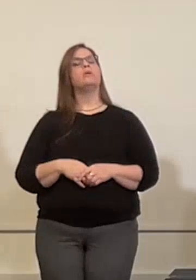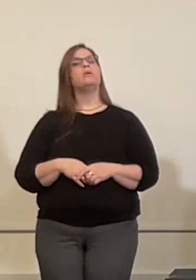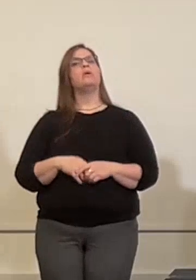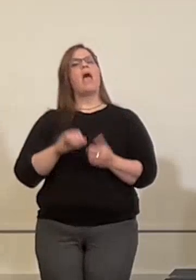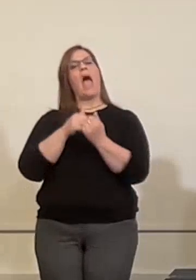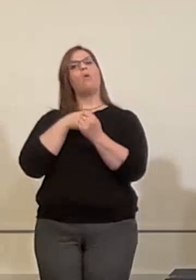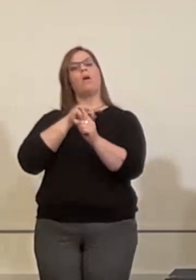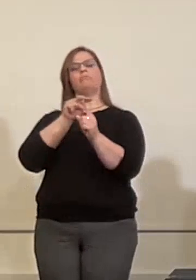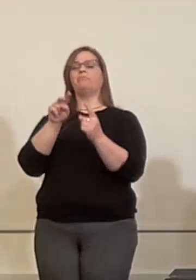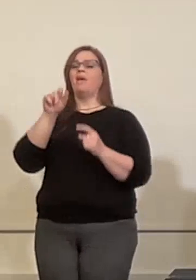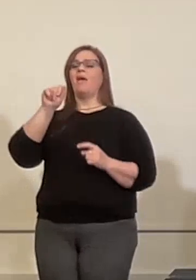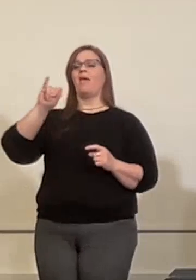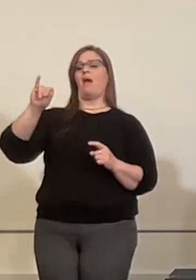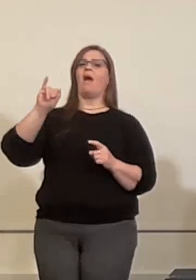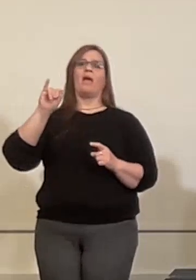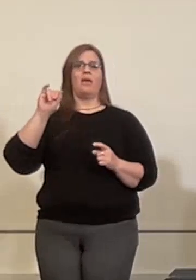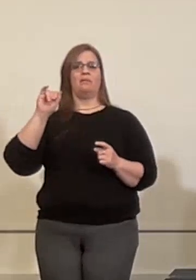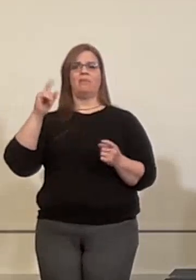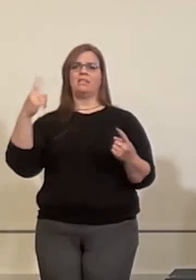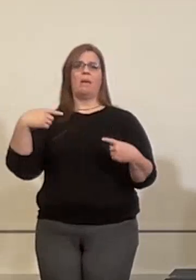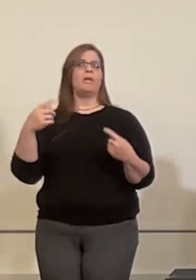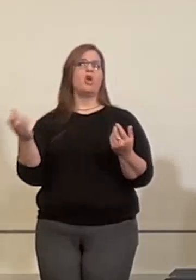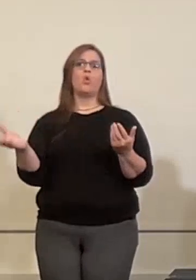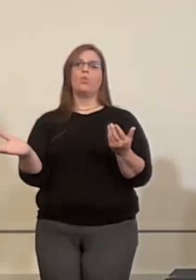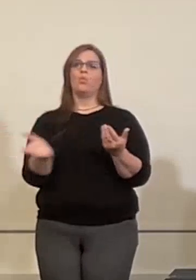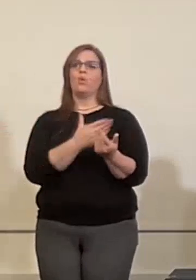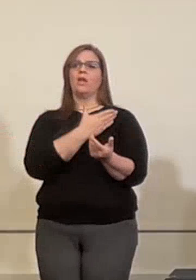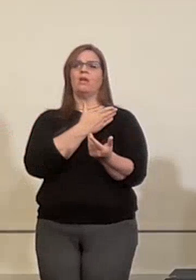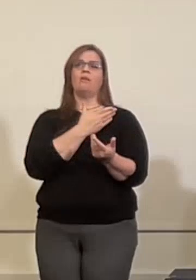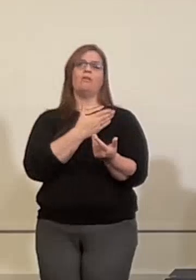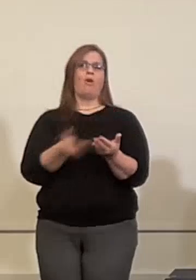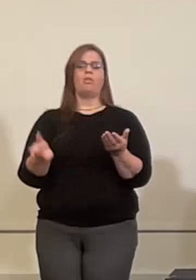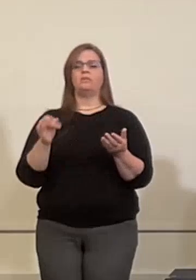irregardless of anything we're doing in accessibility, what our